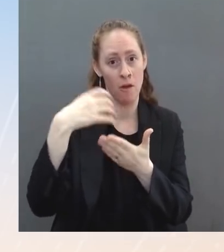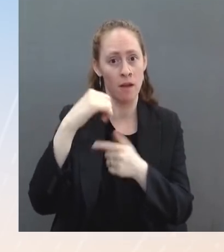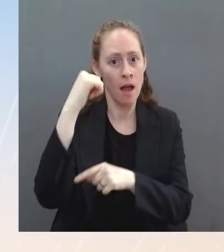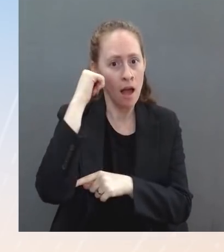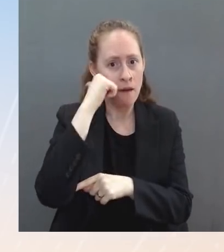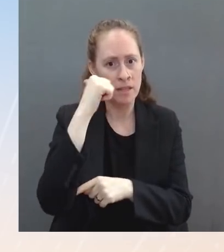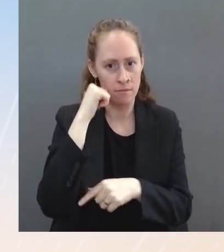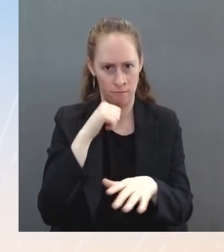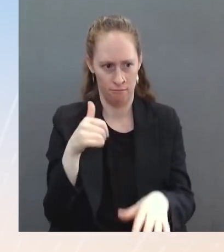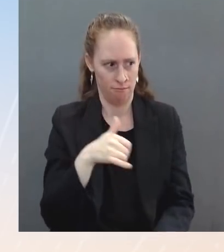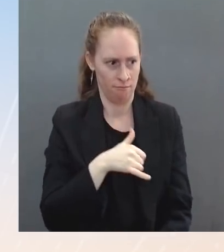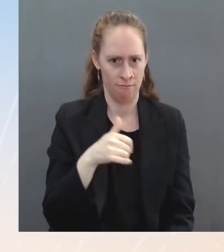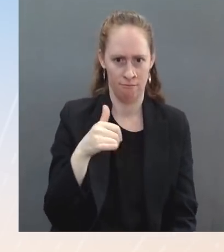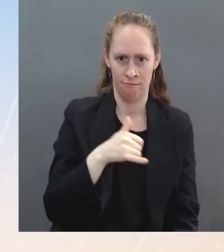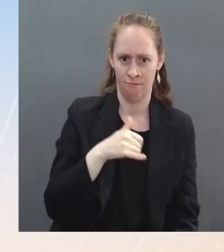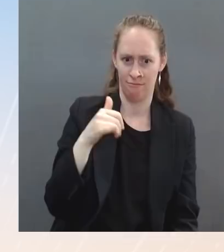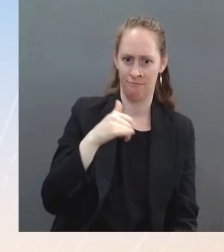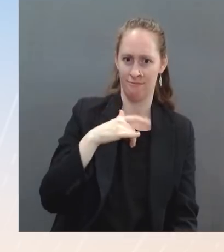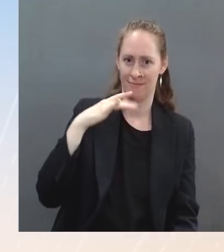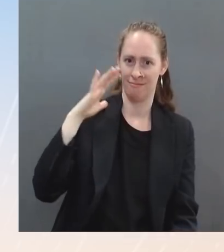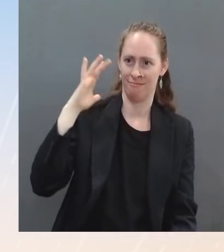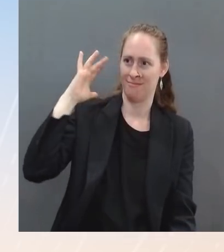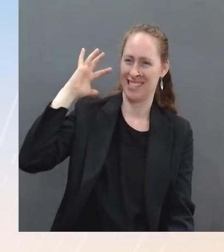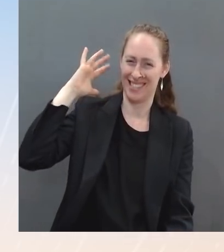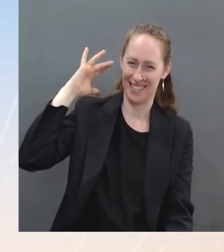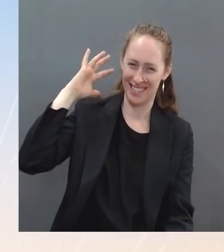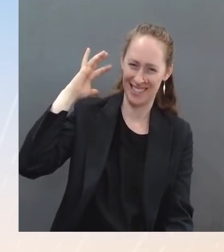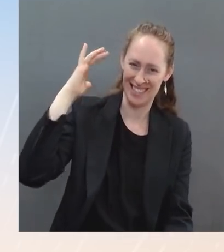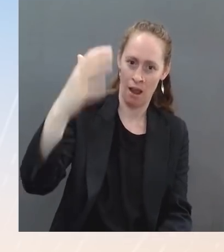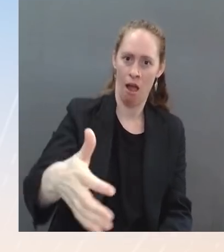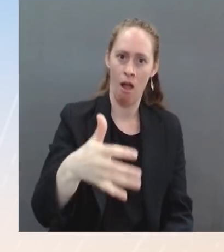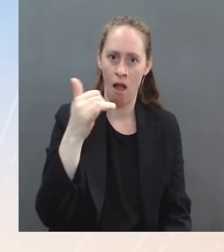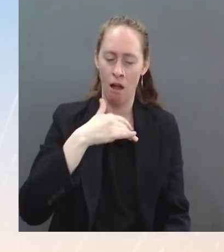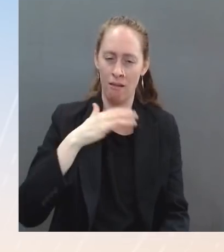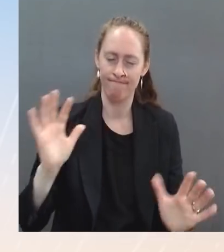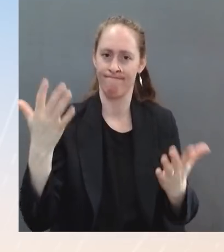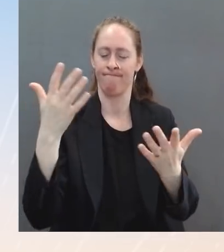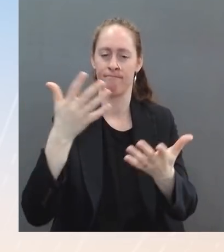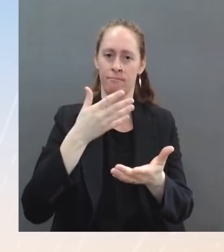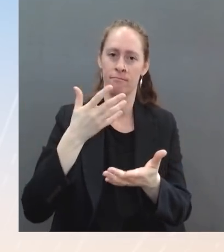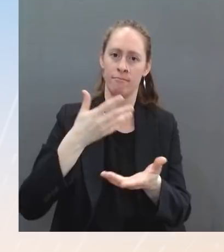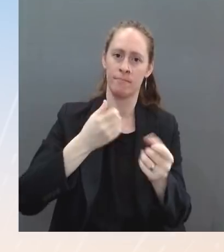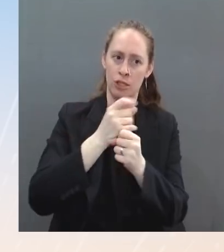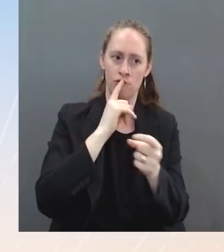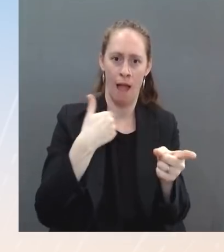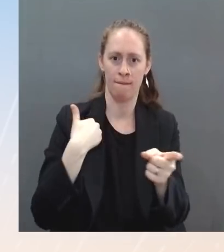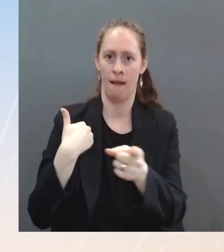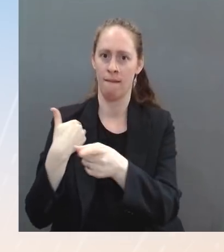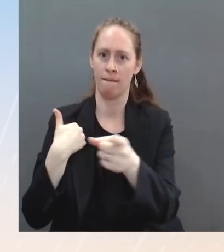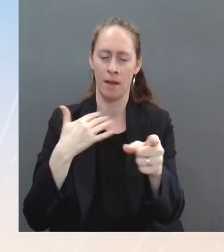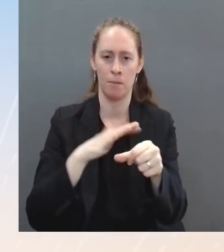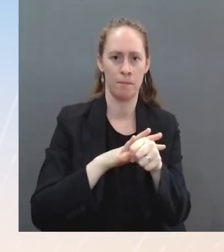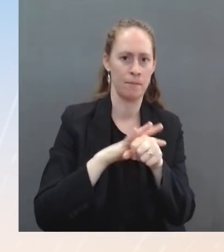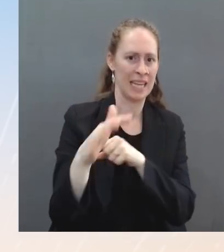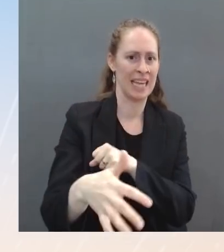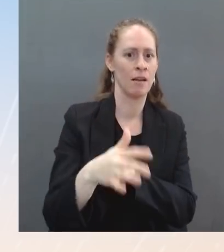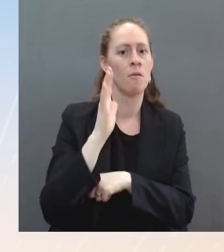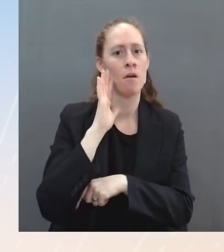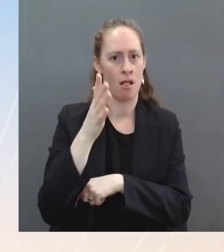and is going to -- as I say, is going to address the -- some of the mismatch between supply and demand. And I think what Americans should take away